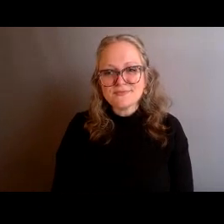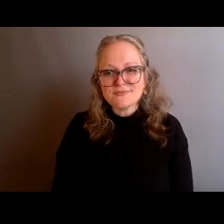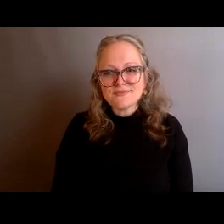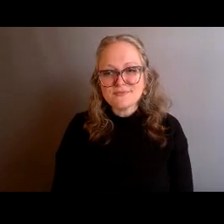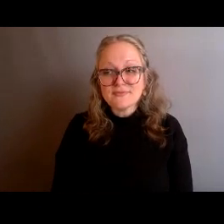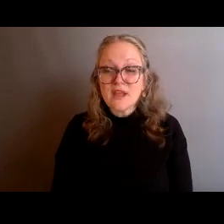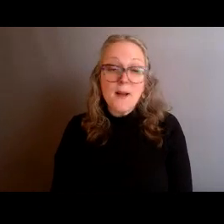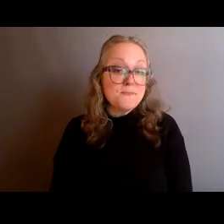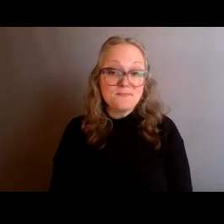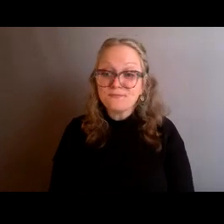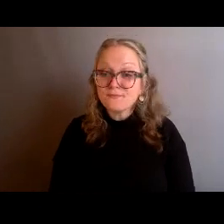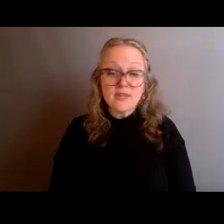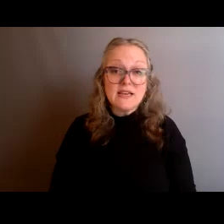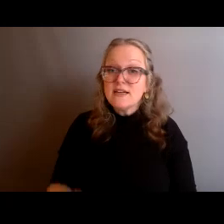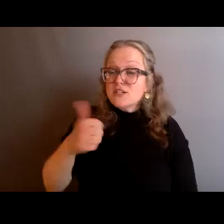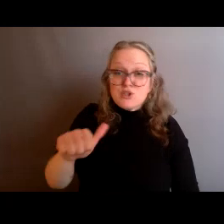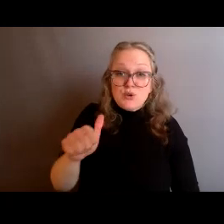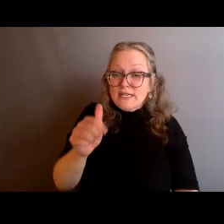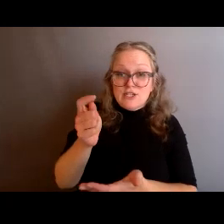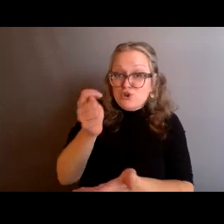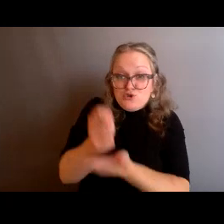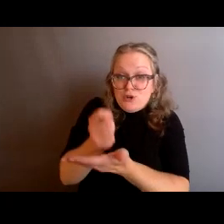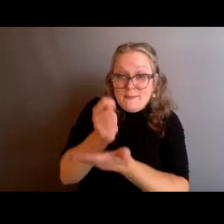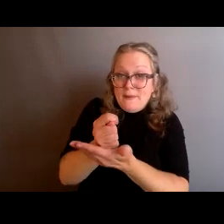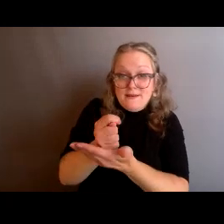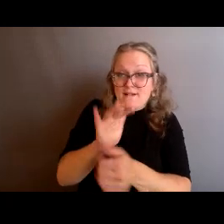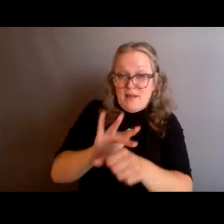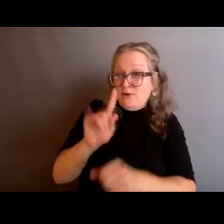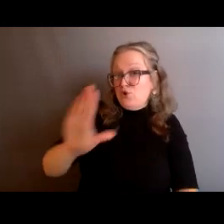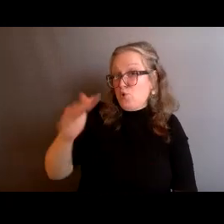Is there any treatment available to your knowledge for auditory processing disorders?